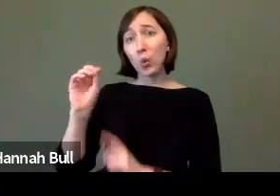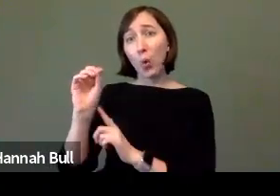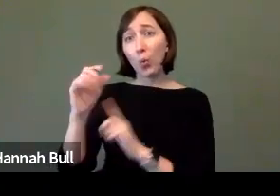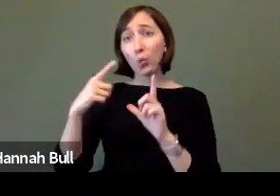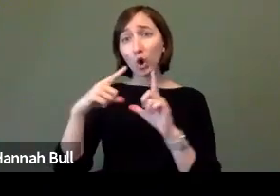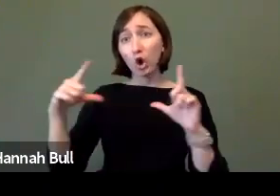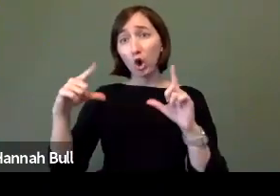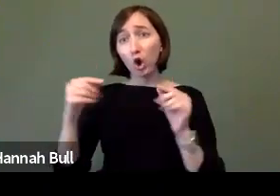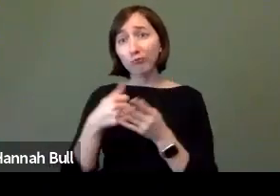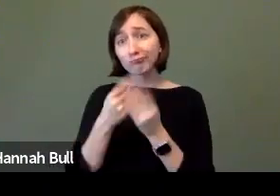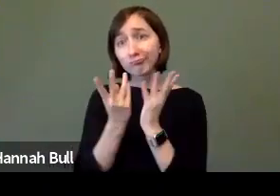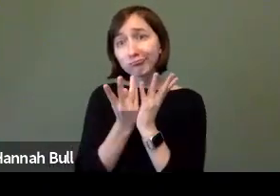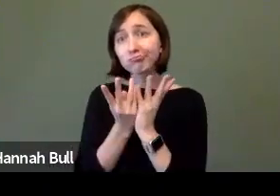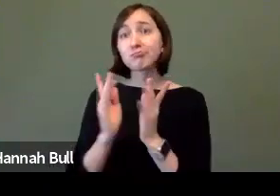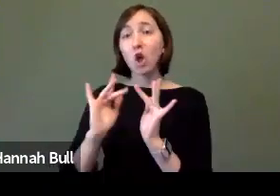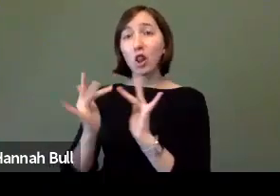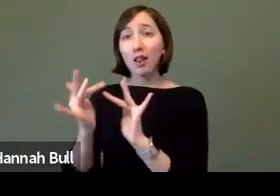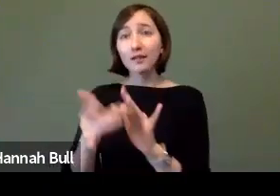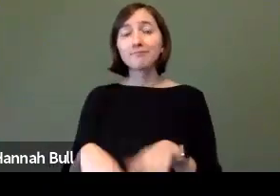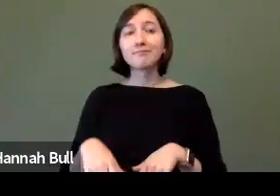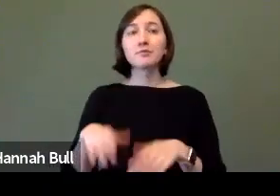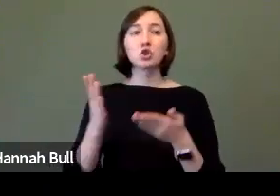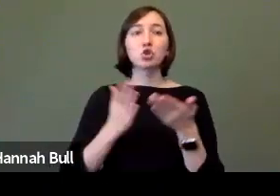There's a service called Jack Box Games.